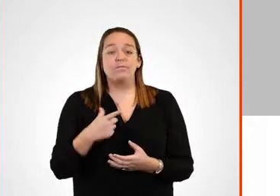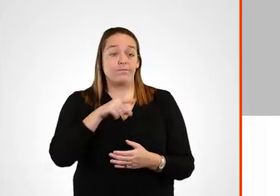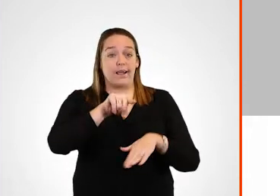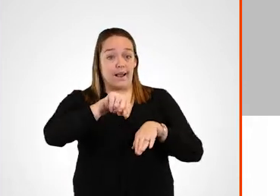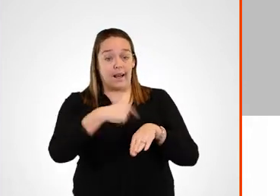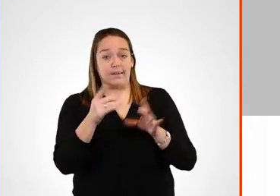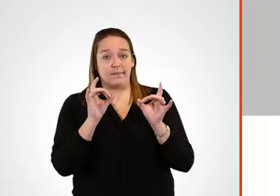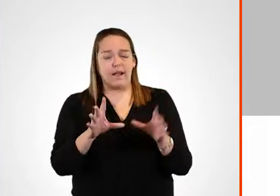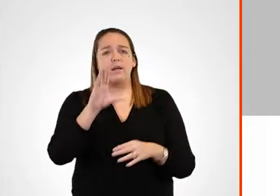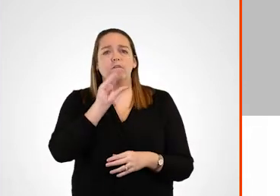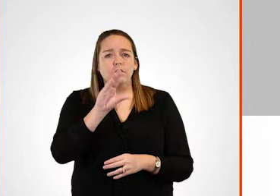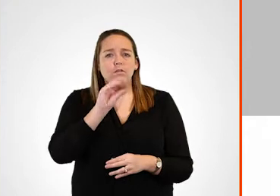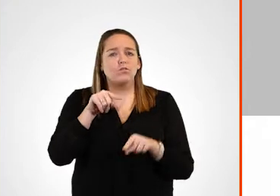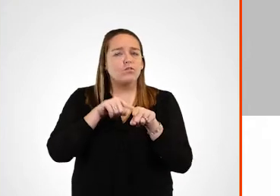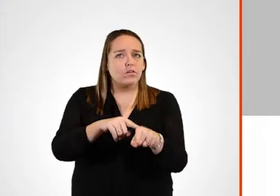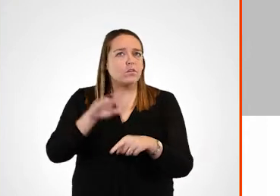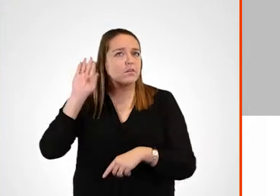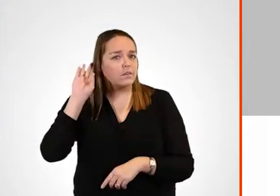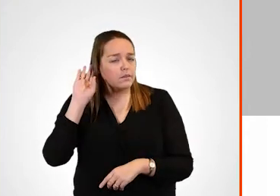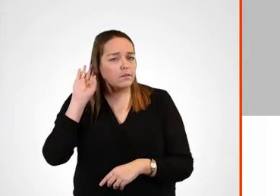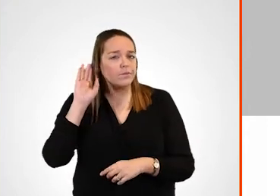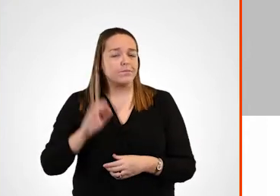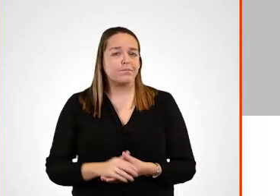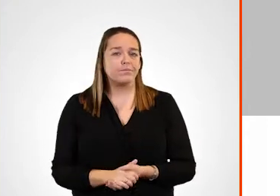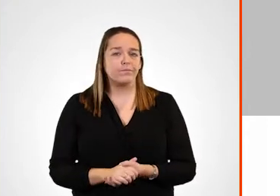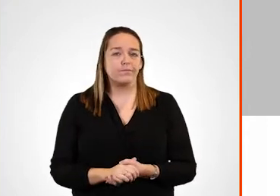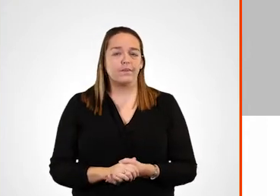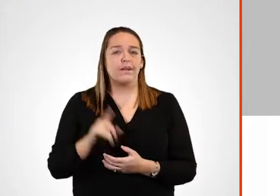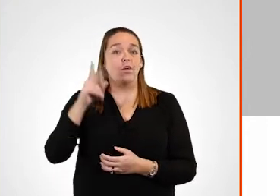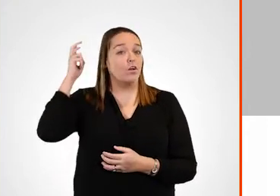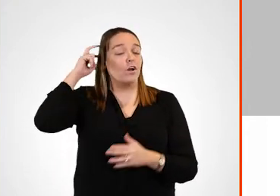in auditory guided speech development, CI thresholds are sometimes